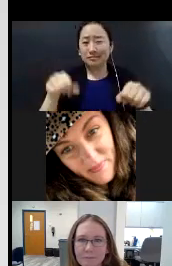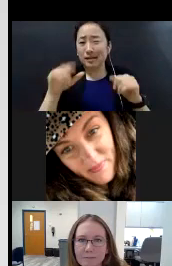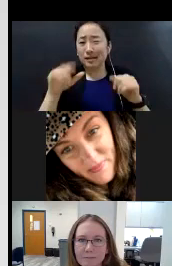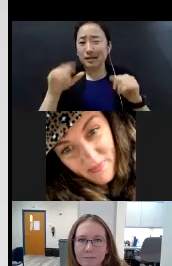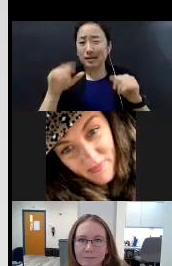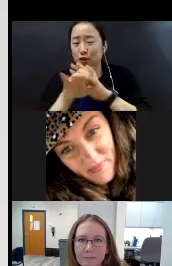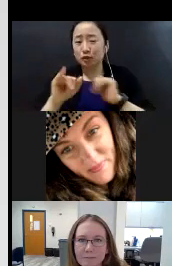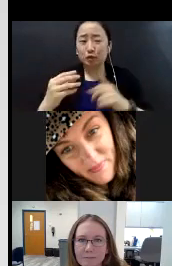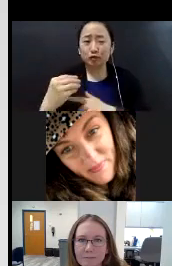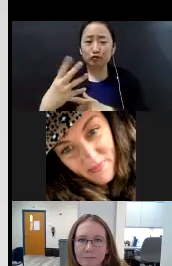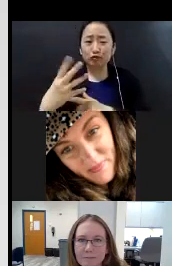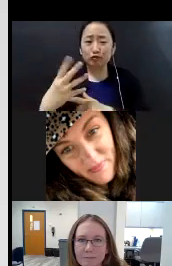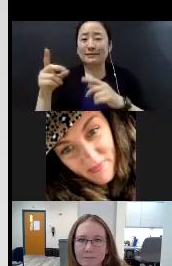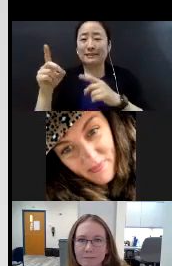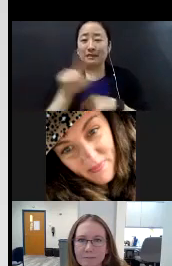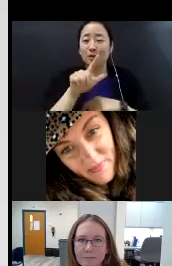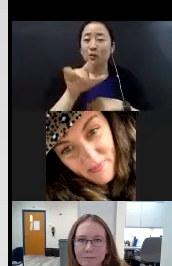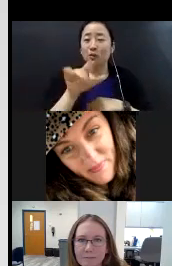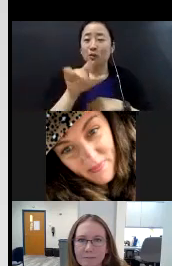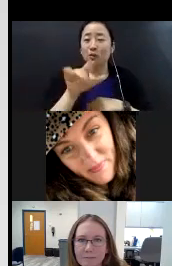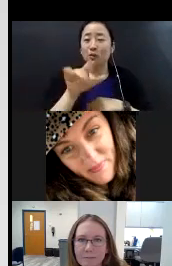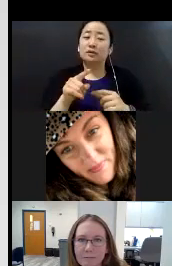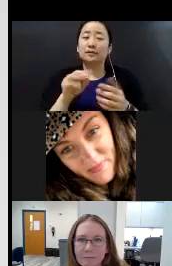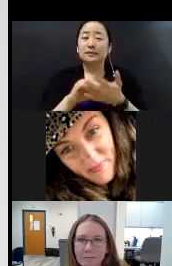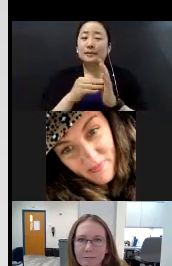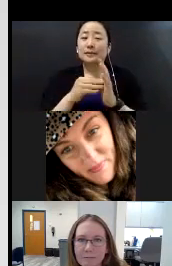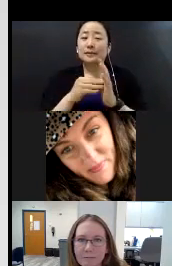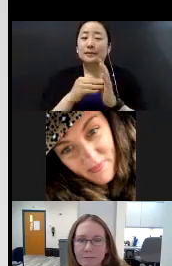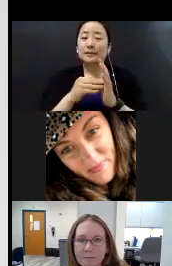AND ADD THEM INTO OUR REPORT.